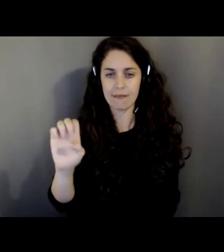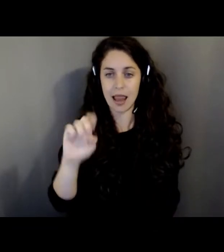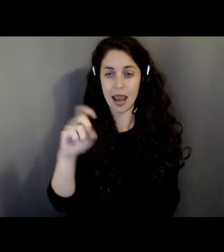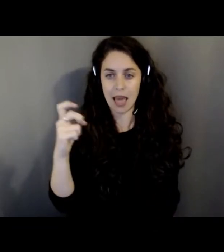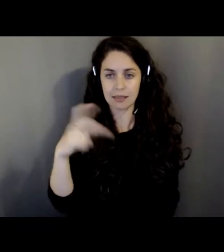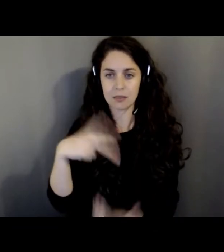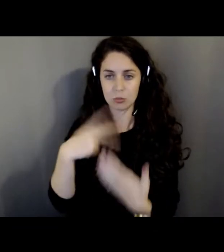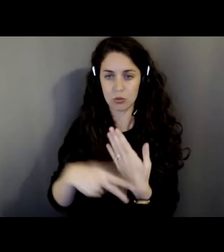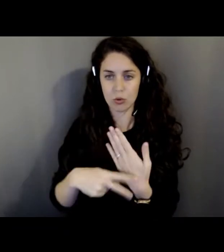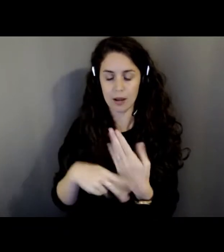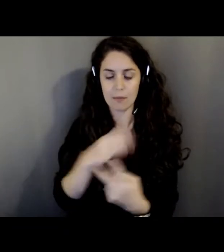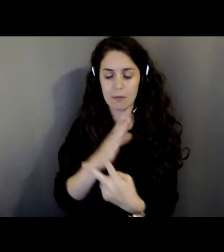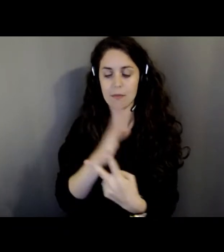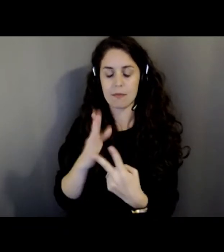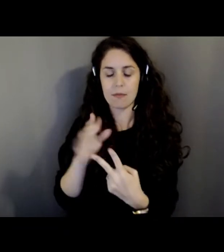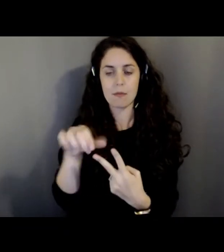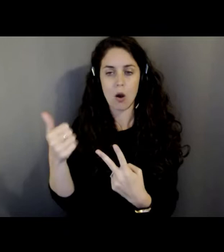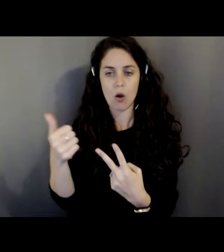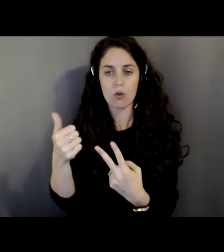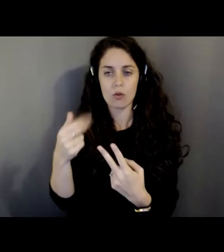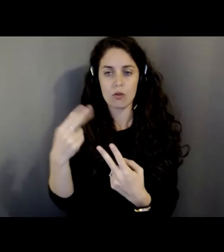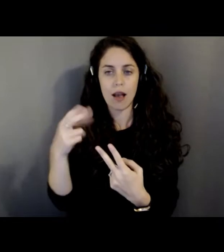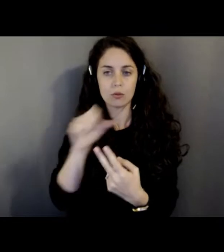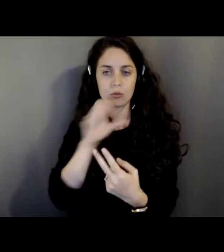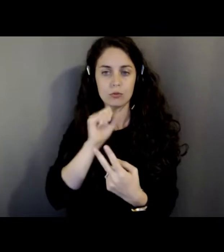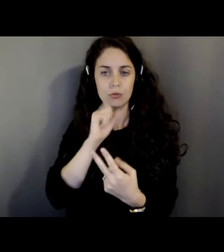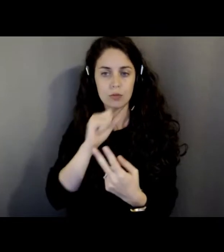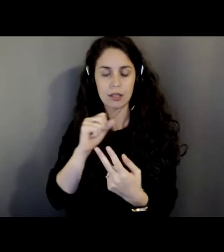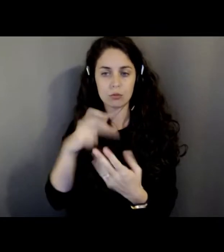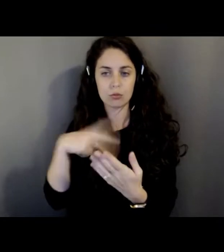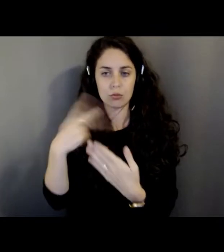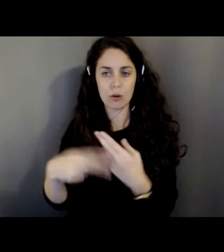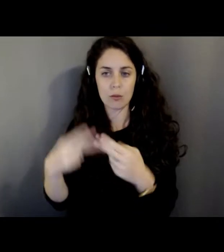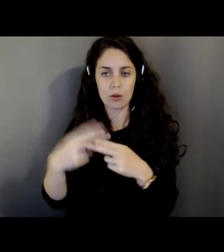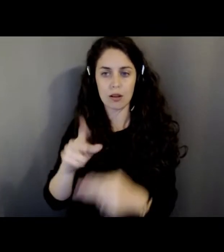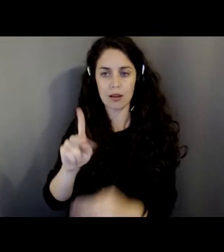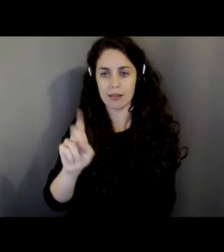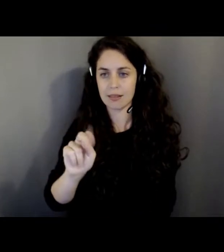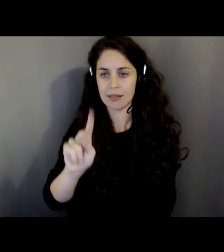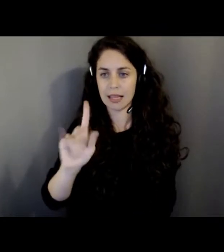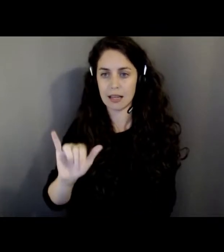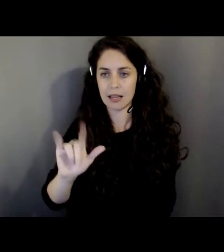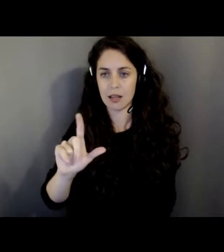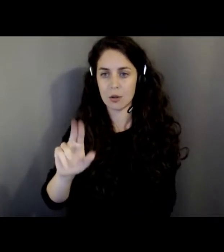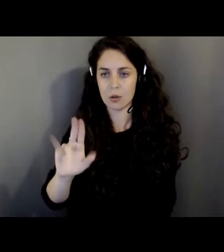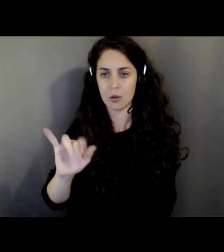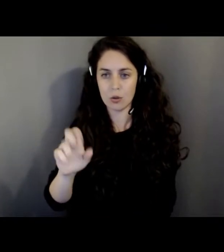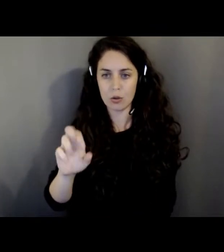high school age students is the Kennedy Lugar Youth Exchange and Study or YES Program.